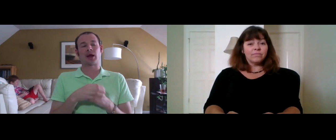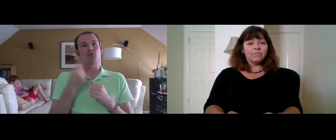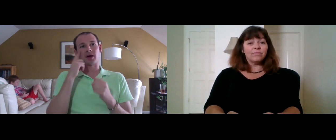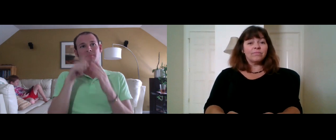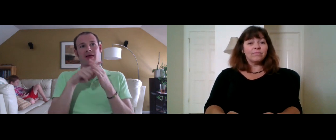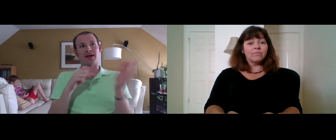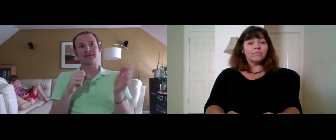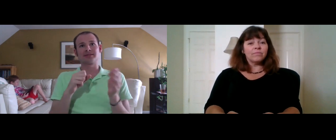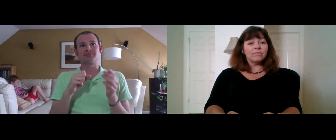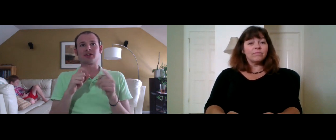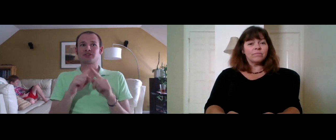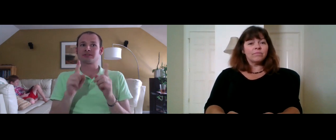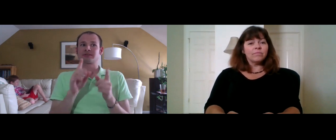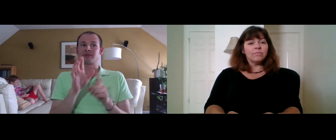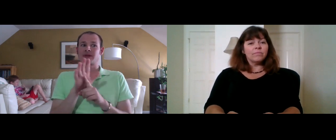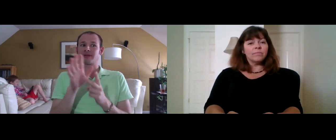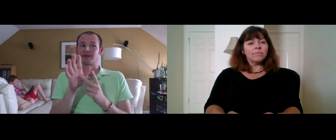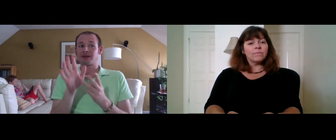I had a thought, but it went away